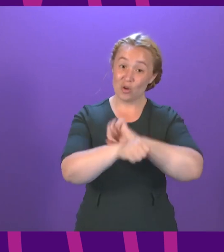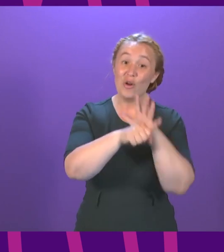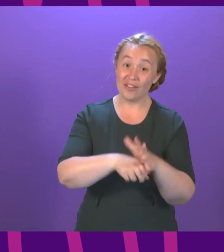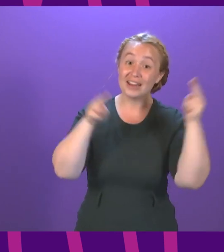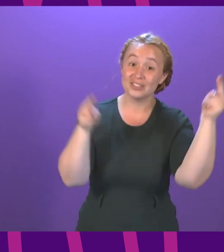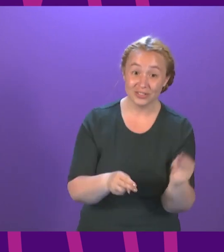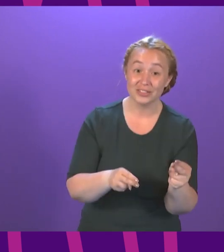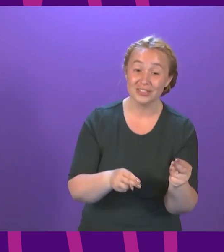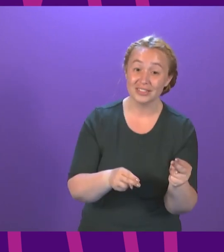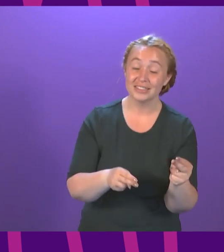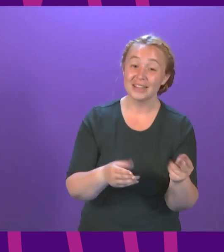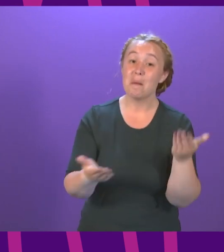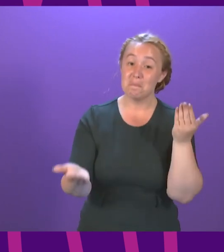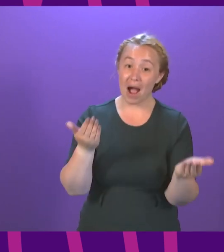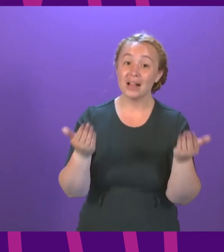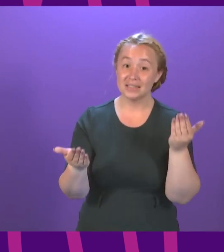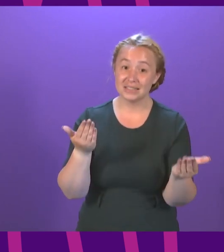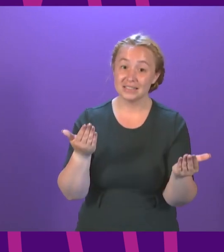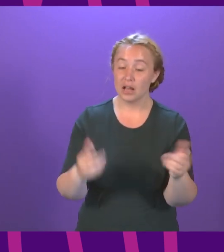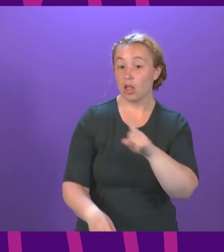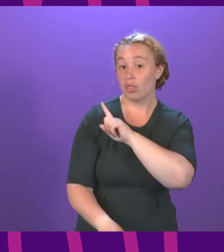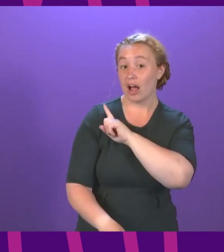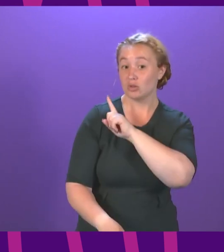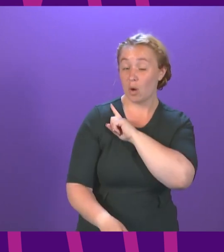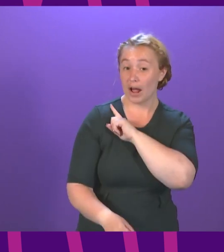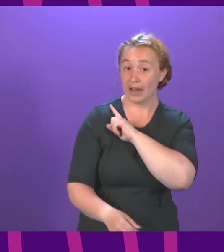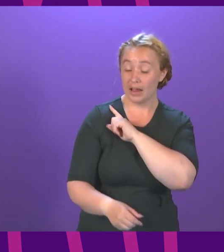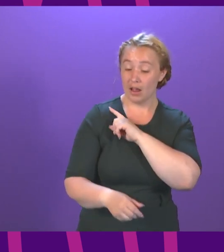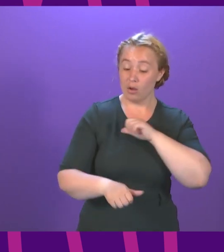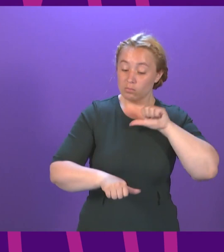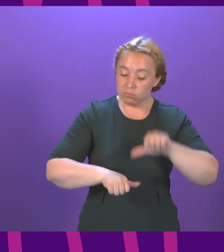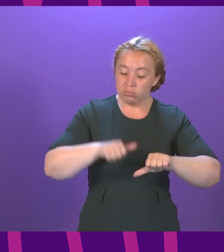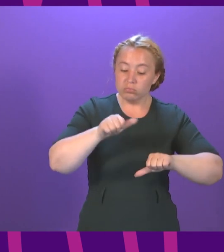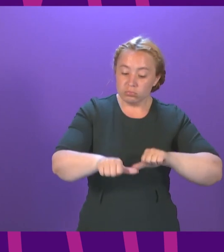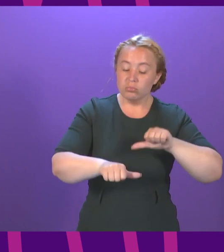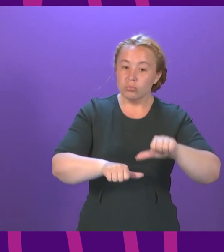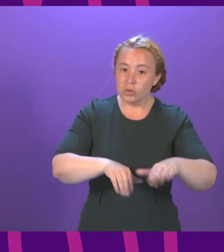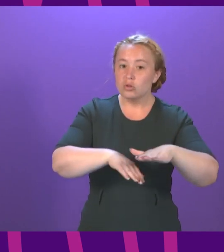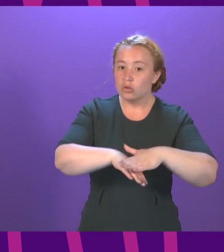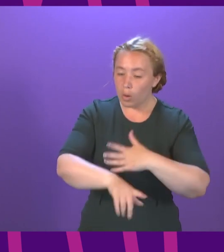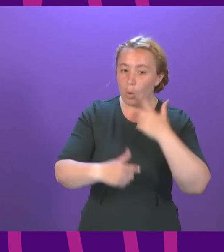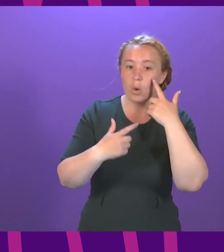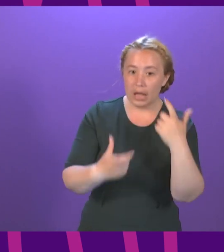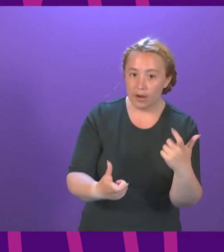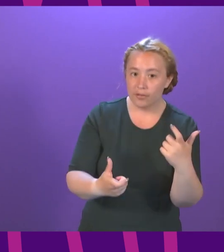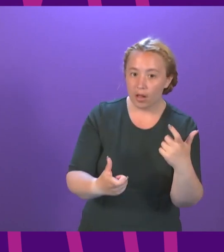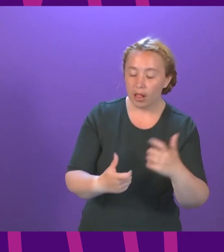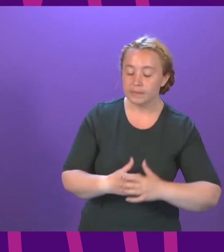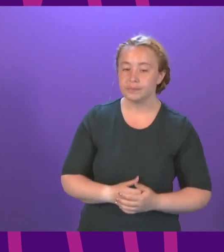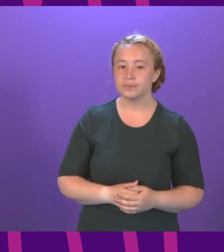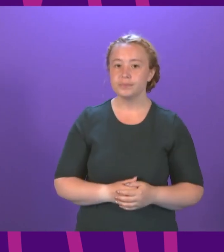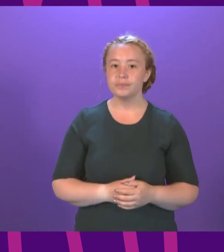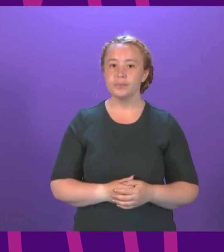which is another reason for the cautious path that I set out today. There is no logic or consistency